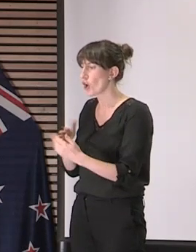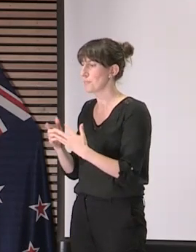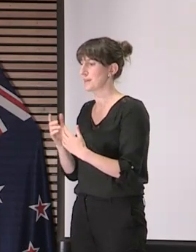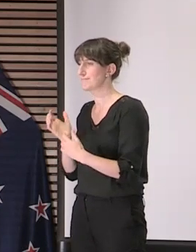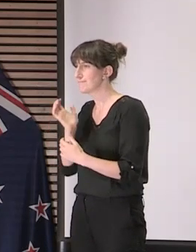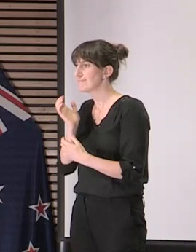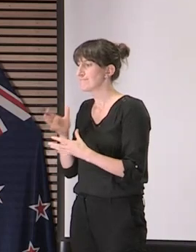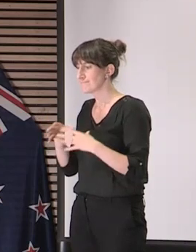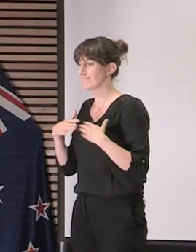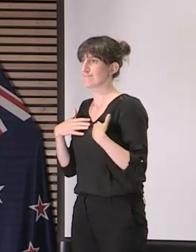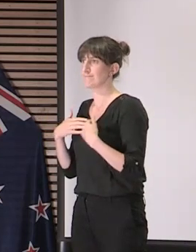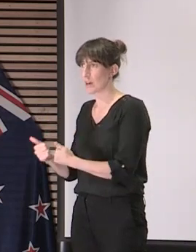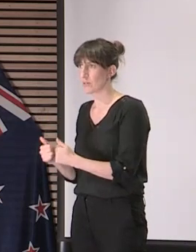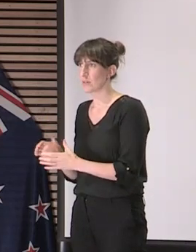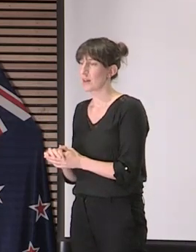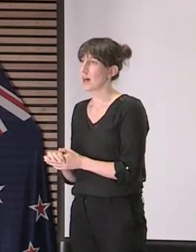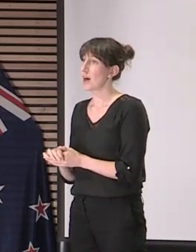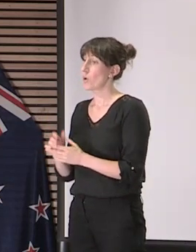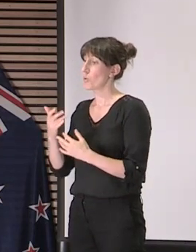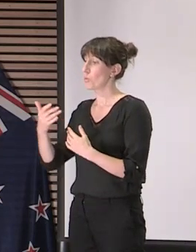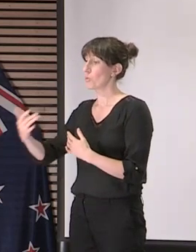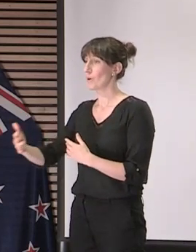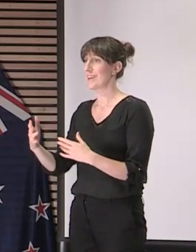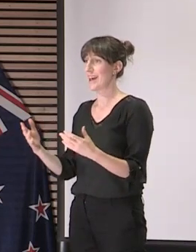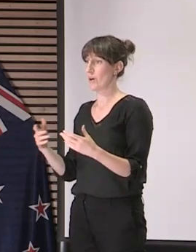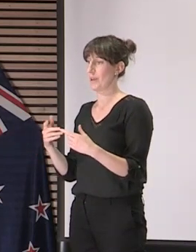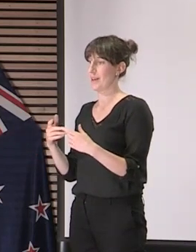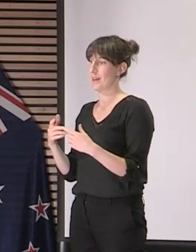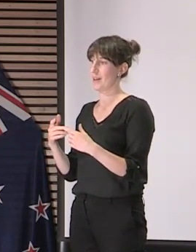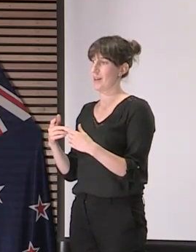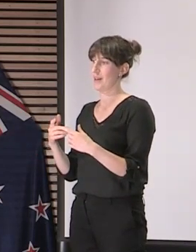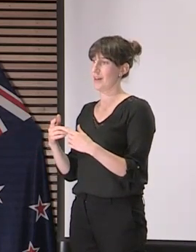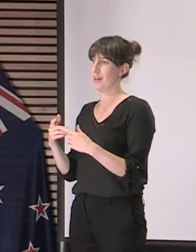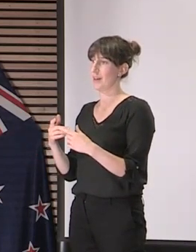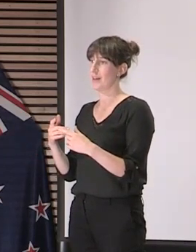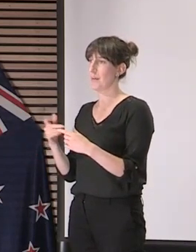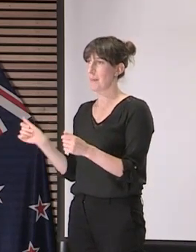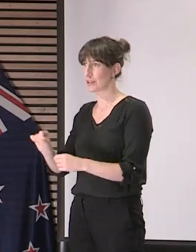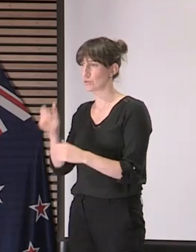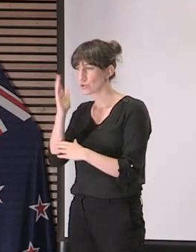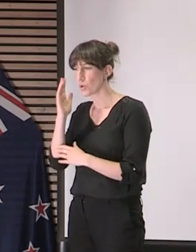particularly to cope with those things. As we move into the recovery phase, of course